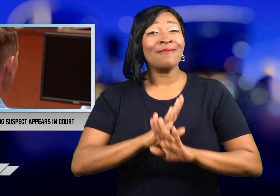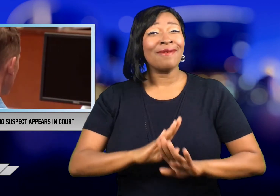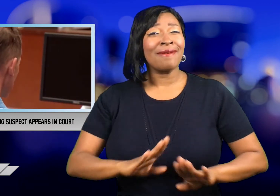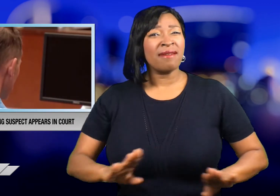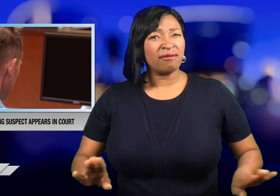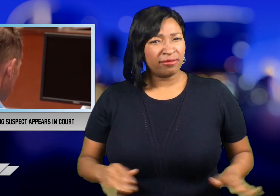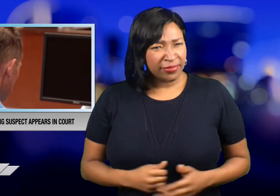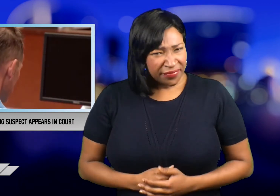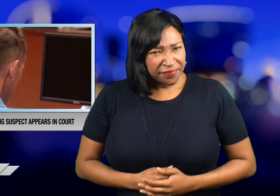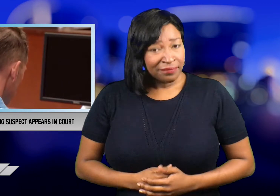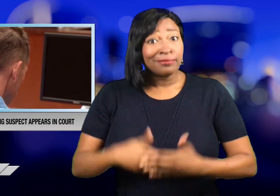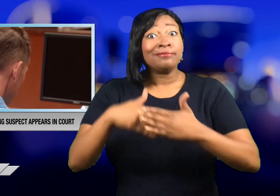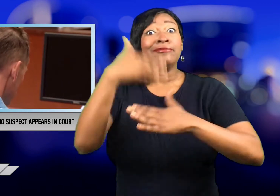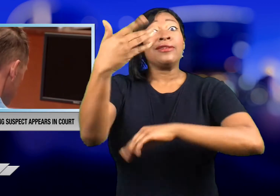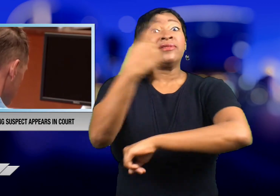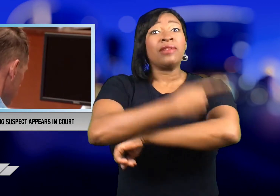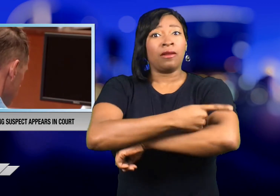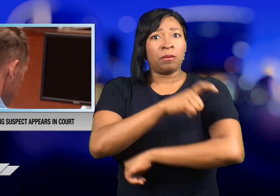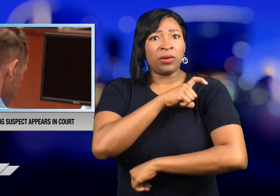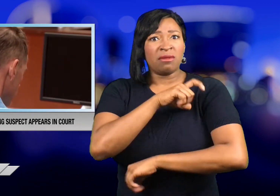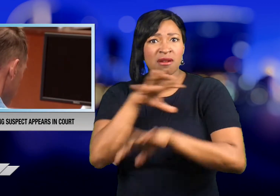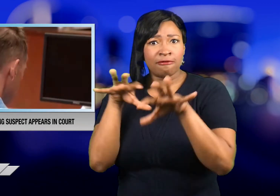Police captured him the next day.